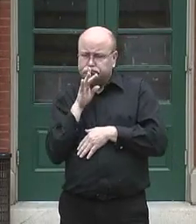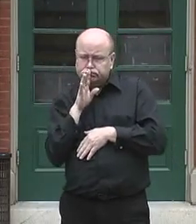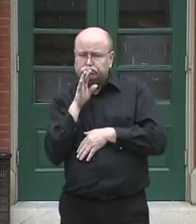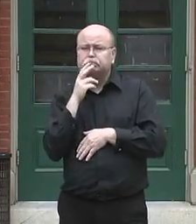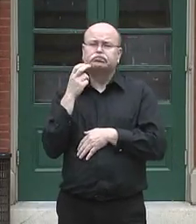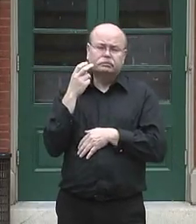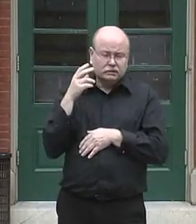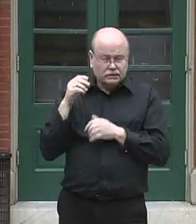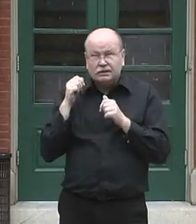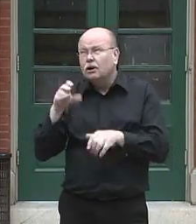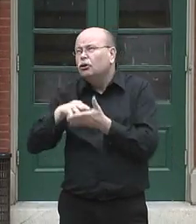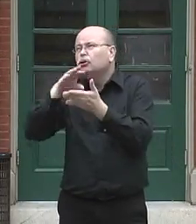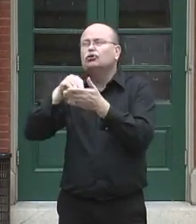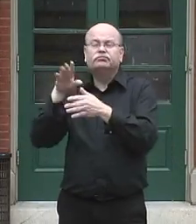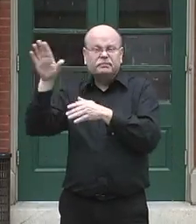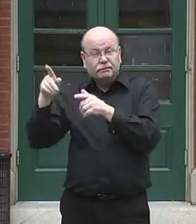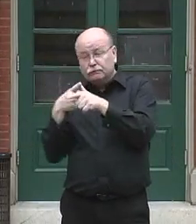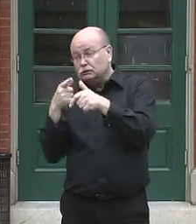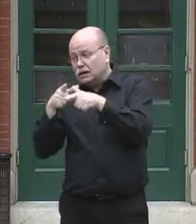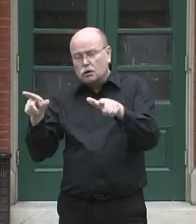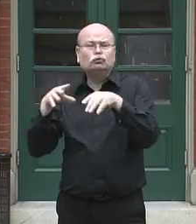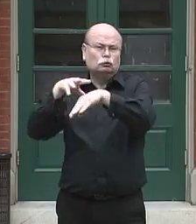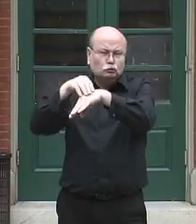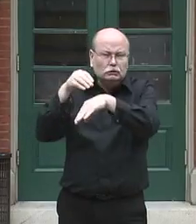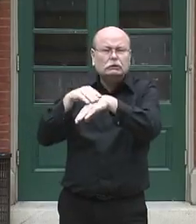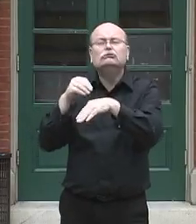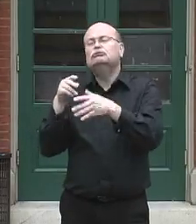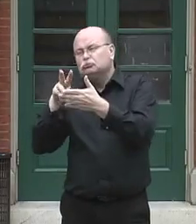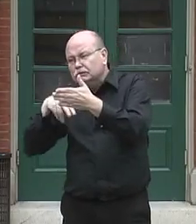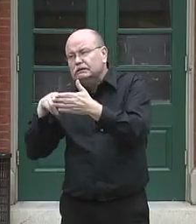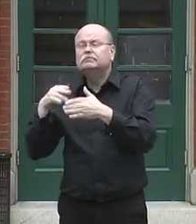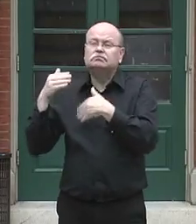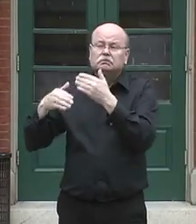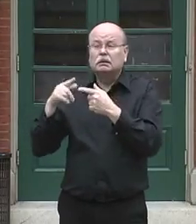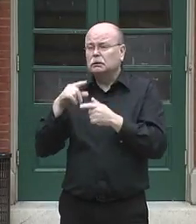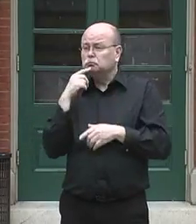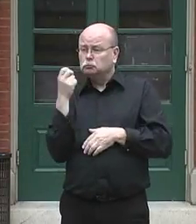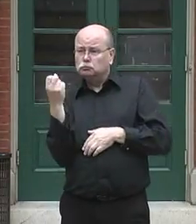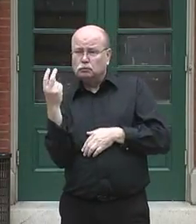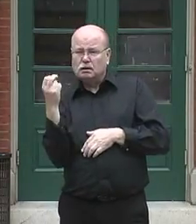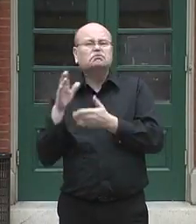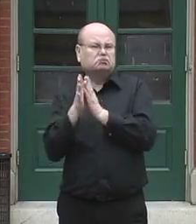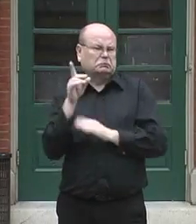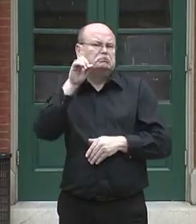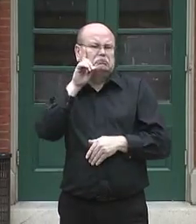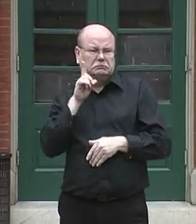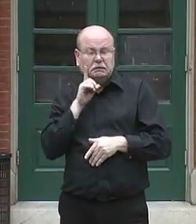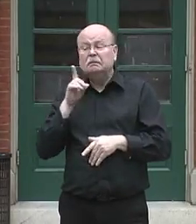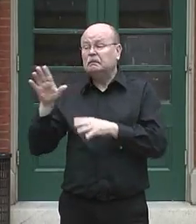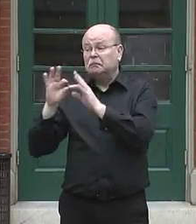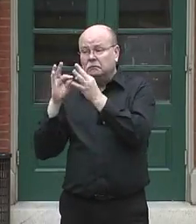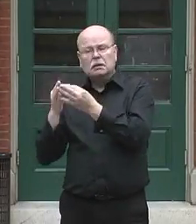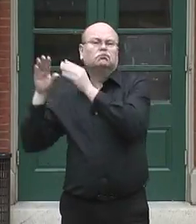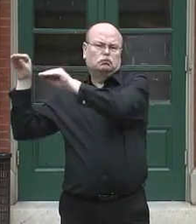His native language was Swedish, and he became Deaf at the age of 12.